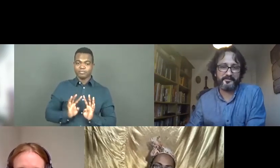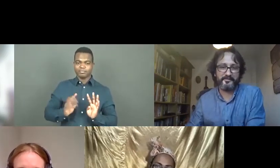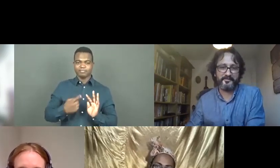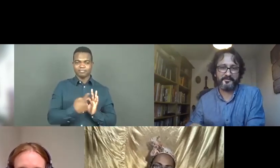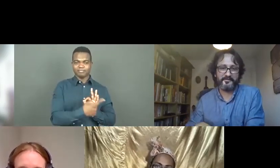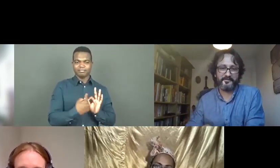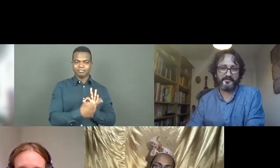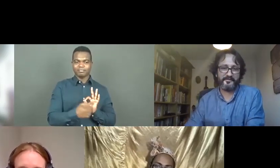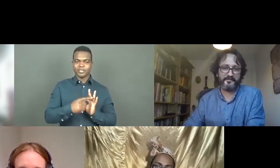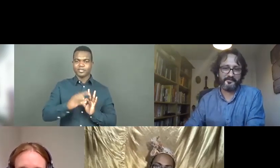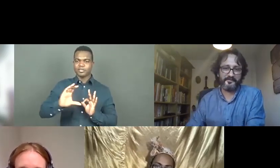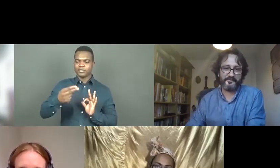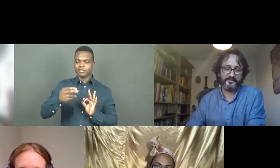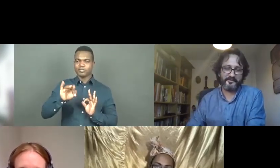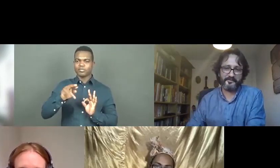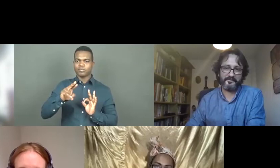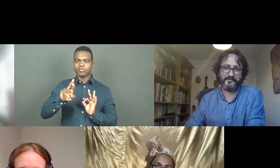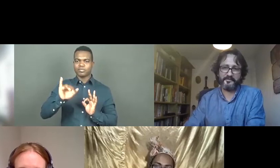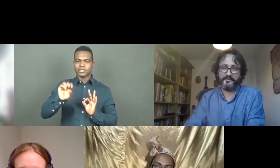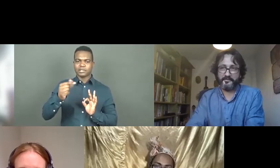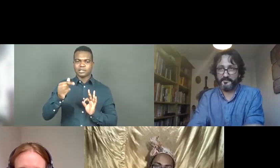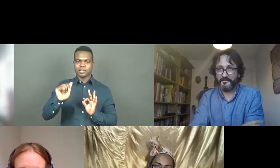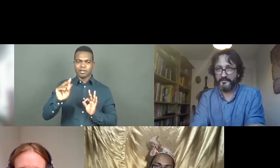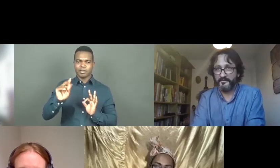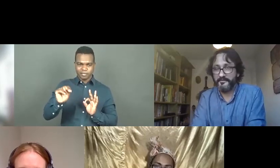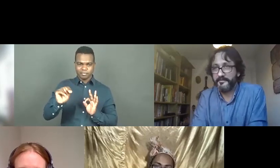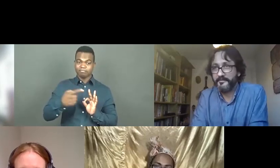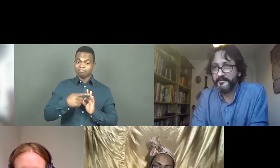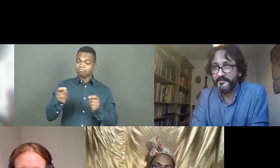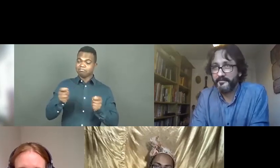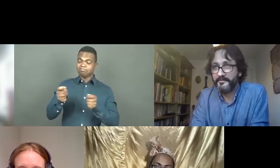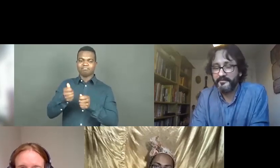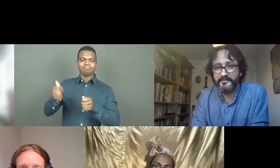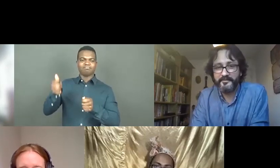specialized in development finance and inclusive development. Polly, great to see you again.